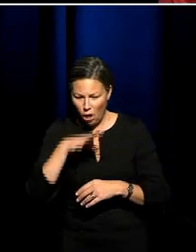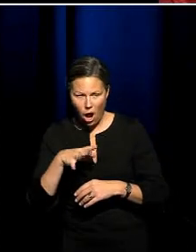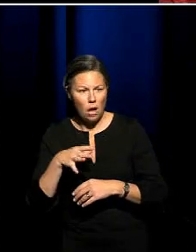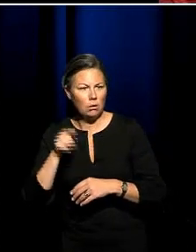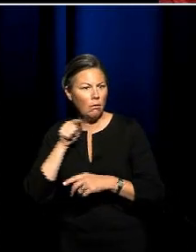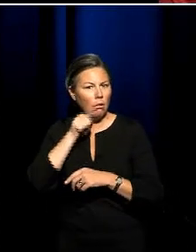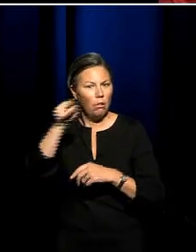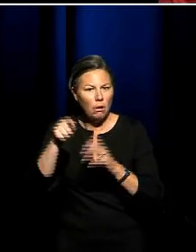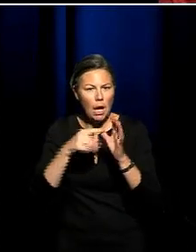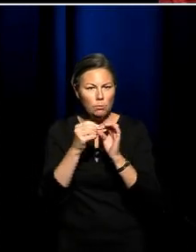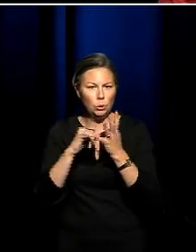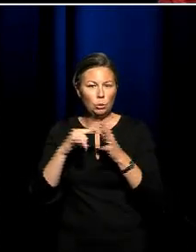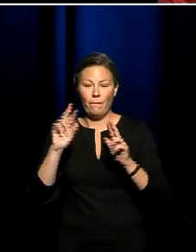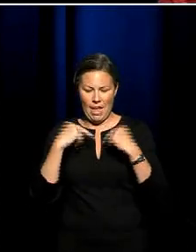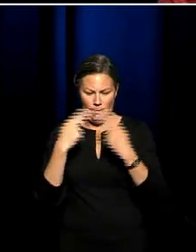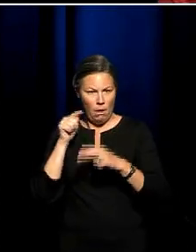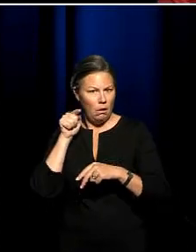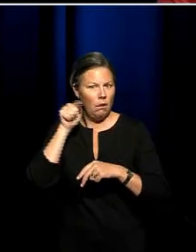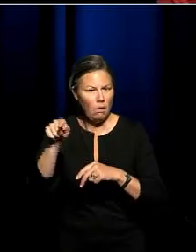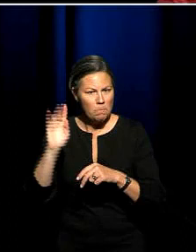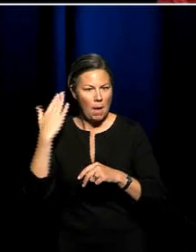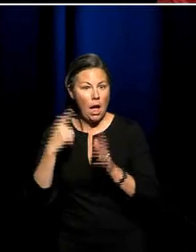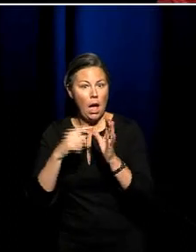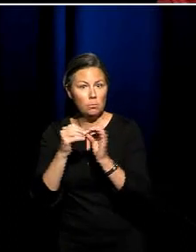make recommendations as to how institutions and governments could